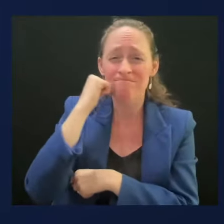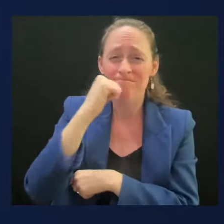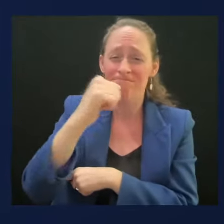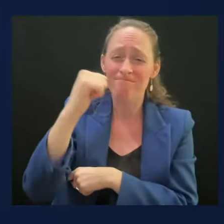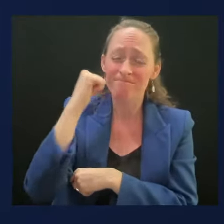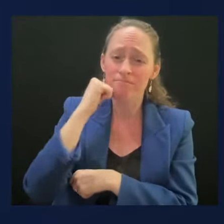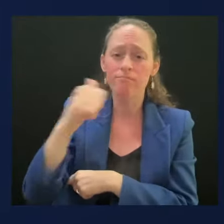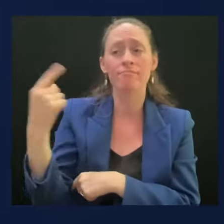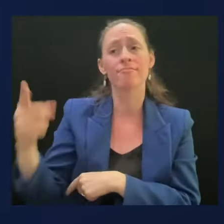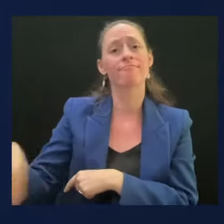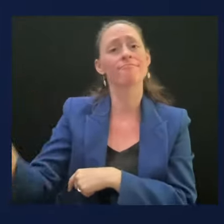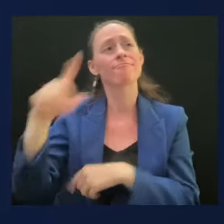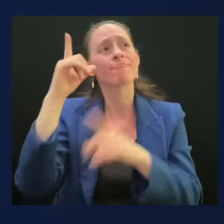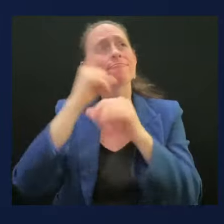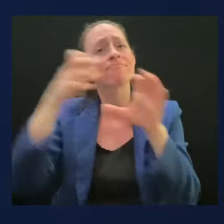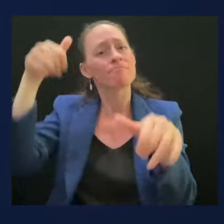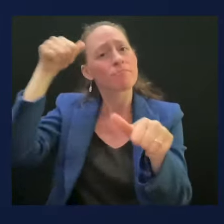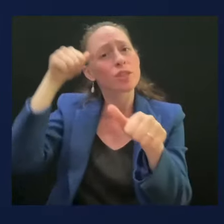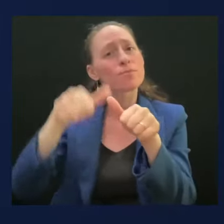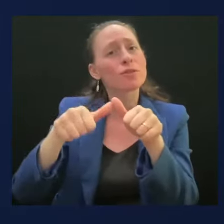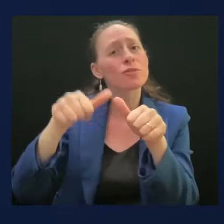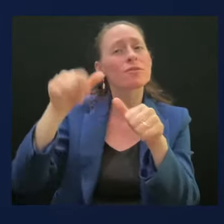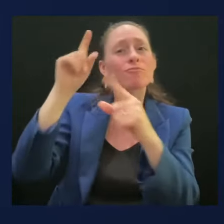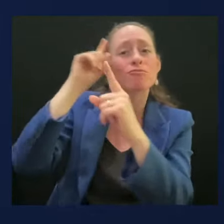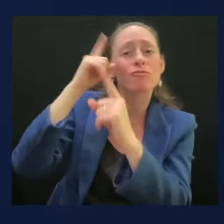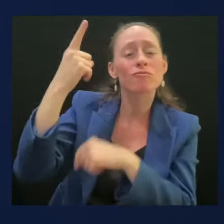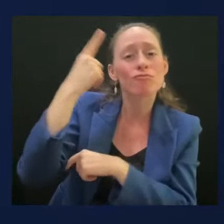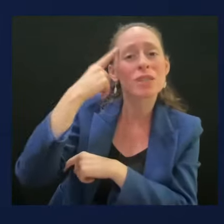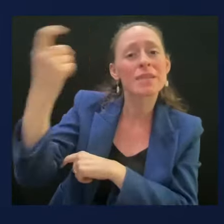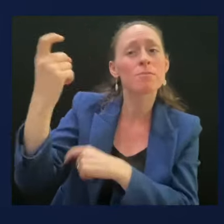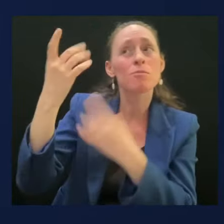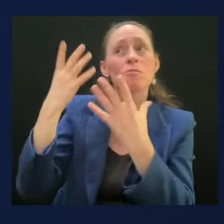once housed three Fort Sentinels, which overlooked and defended Washington, D.C.